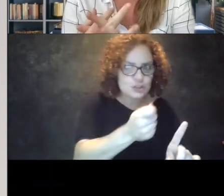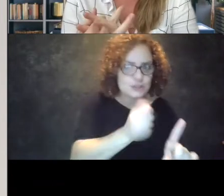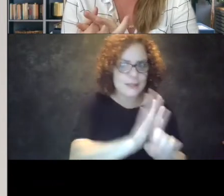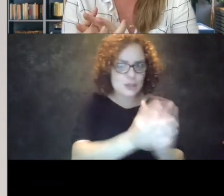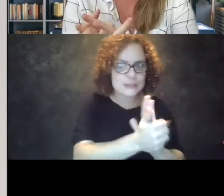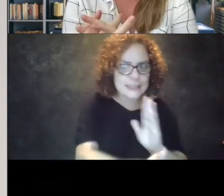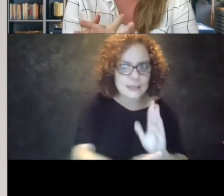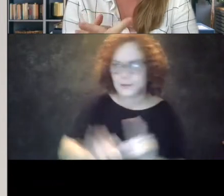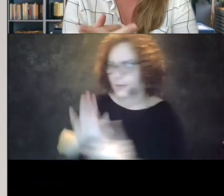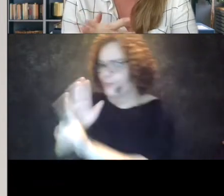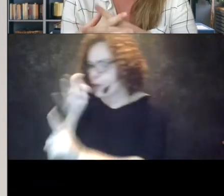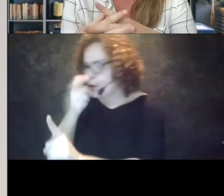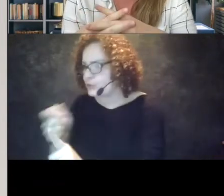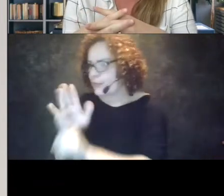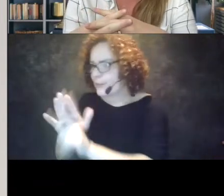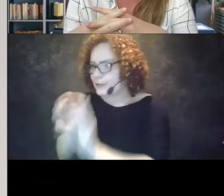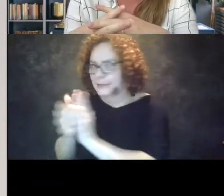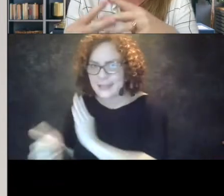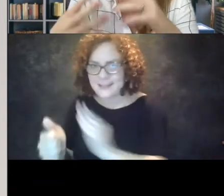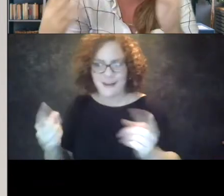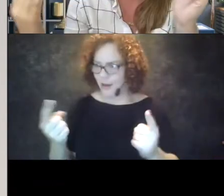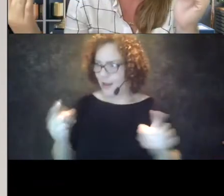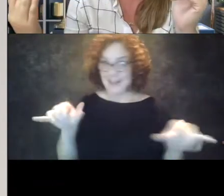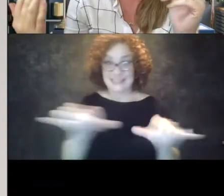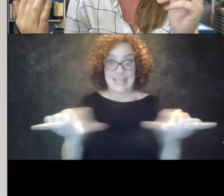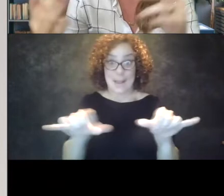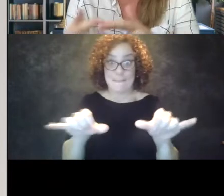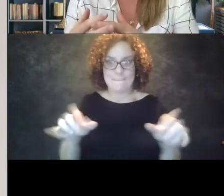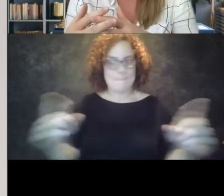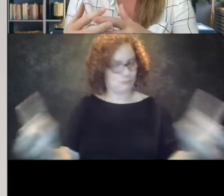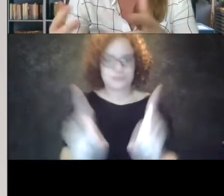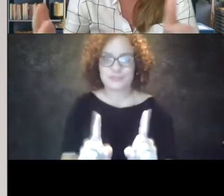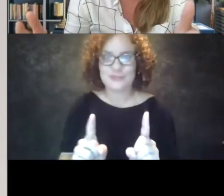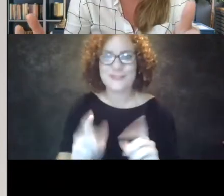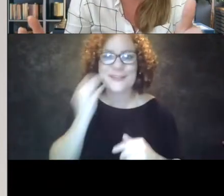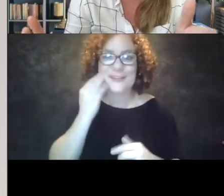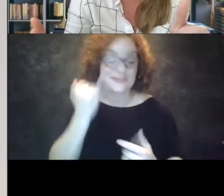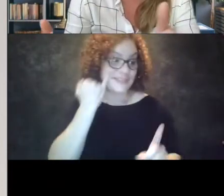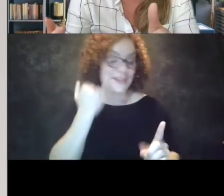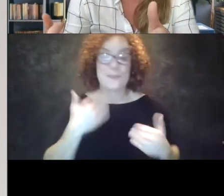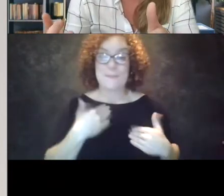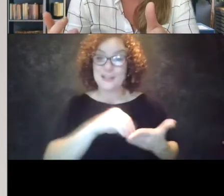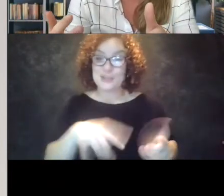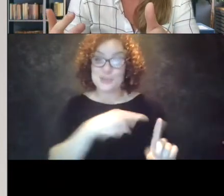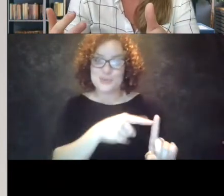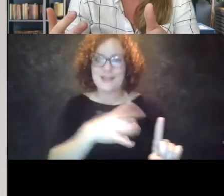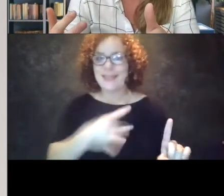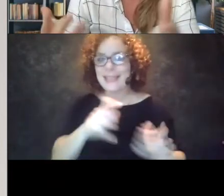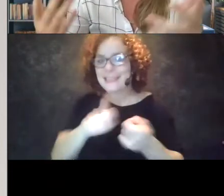great. I mean, if my student shows any interest in like some sort of cartoon or gosh there